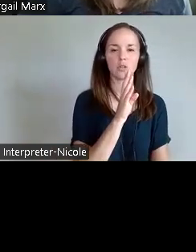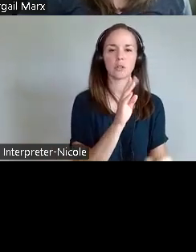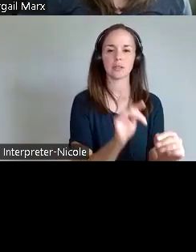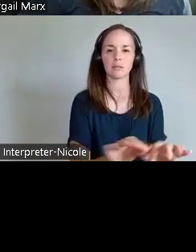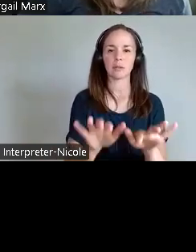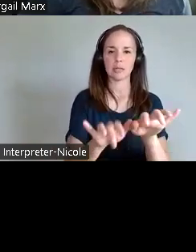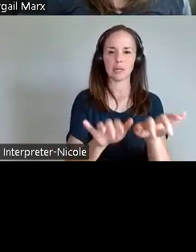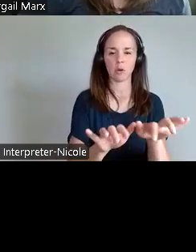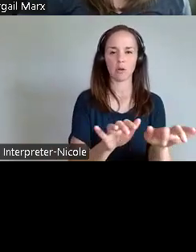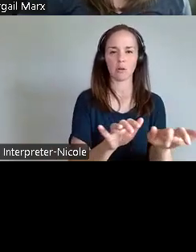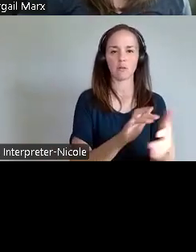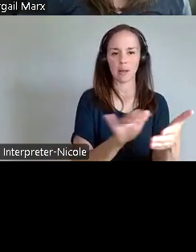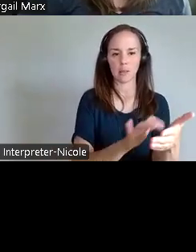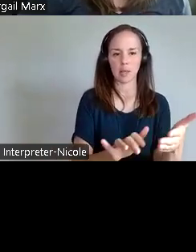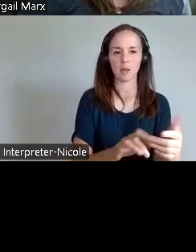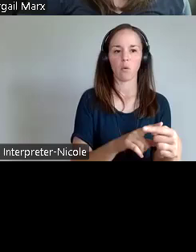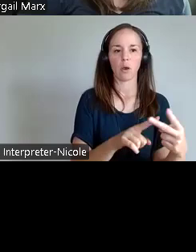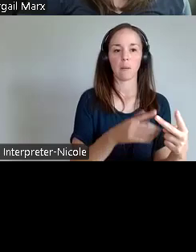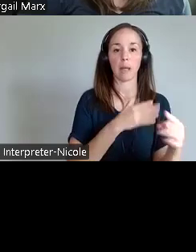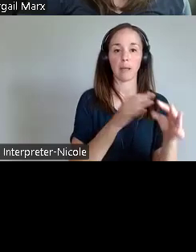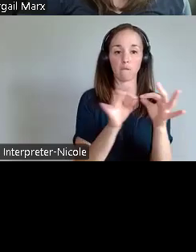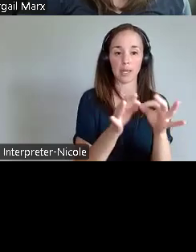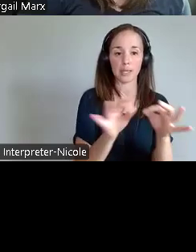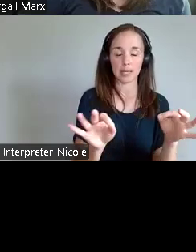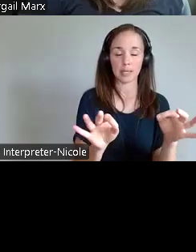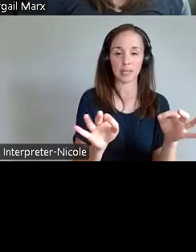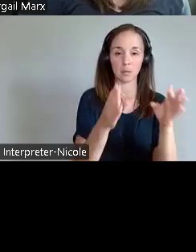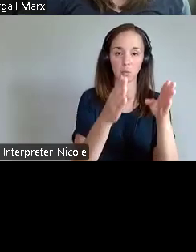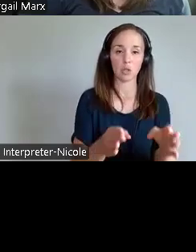There's also a My Phrases area where the individual can have stored categories